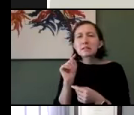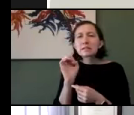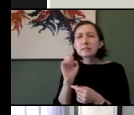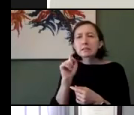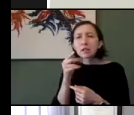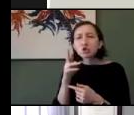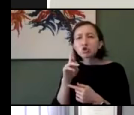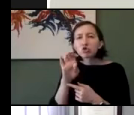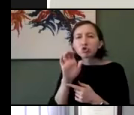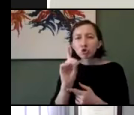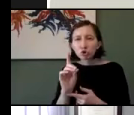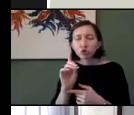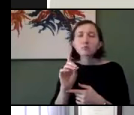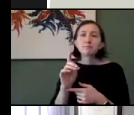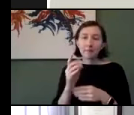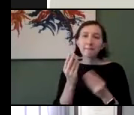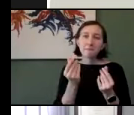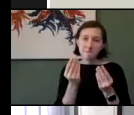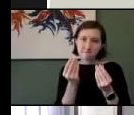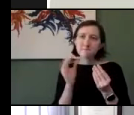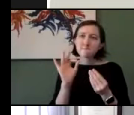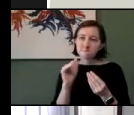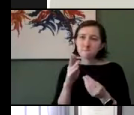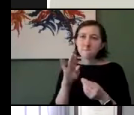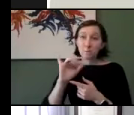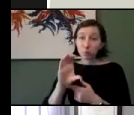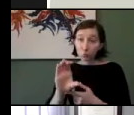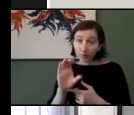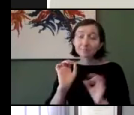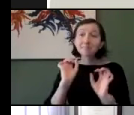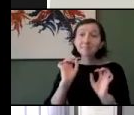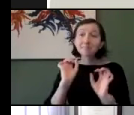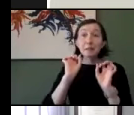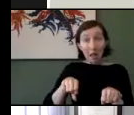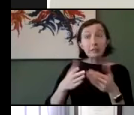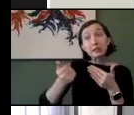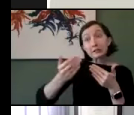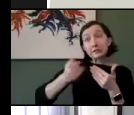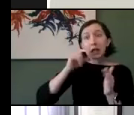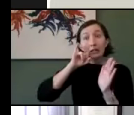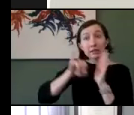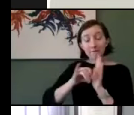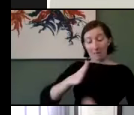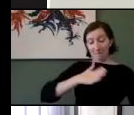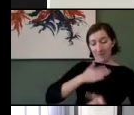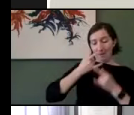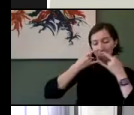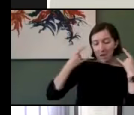and also to identify this is mine and that's yours. Masks with different styles, shapes,